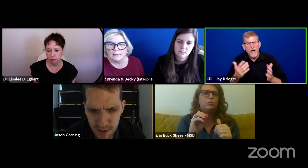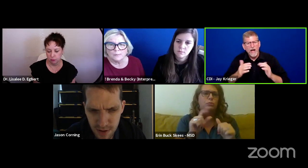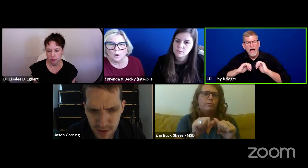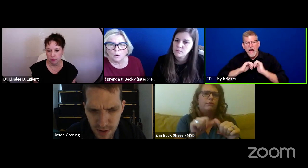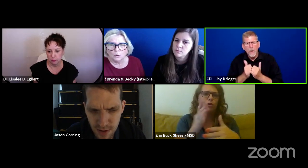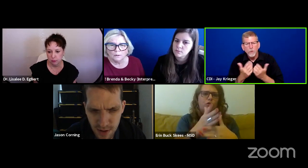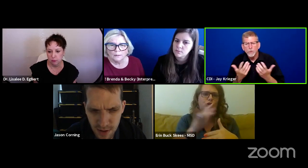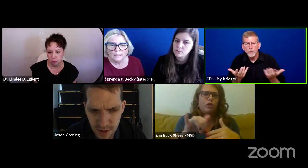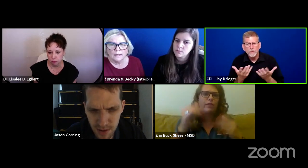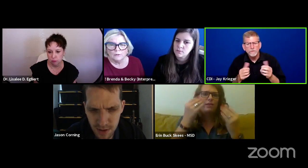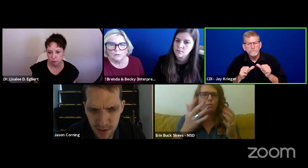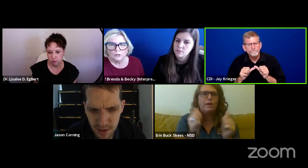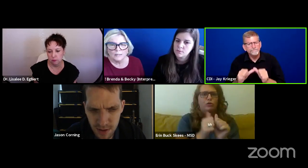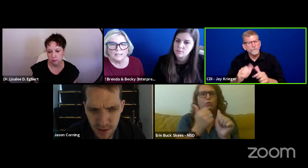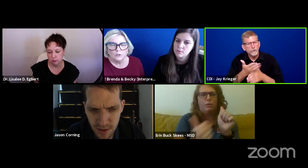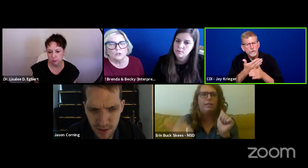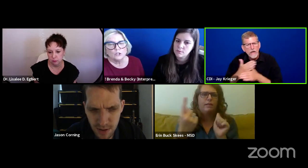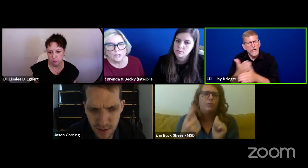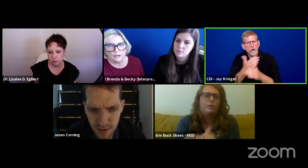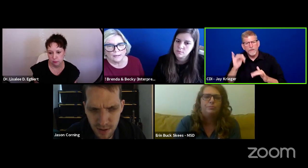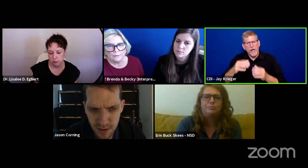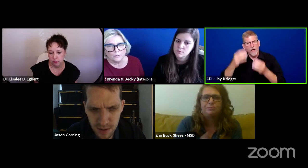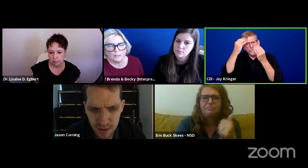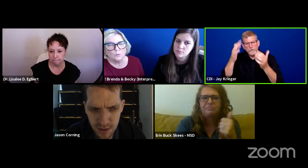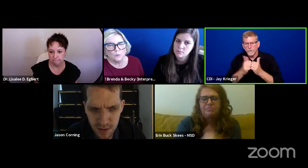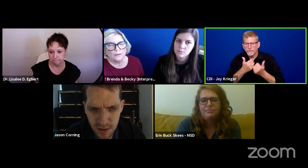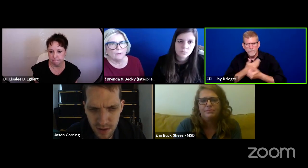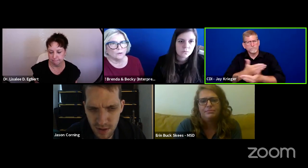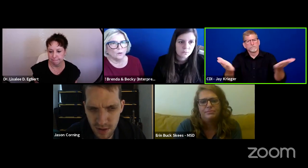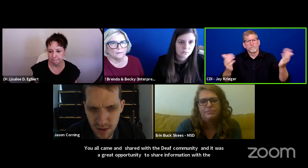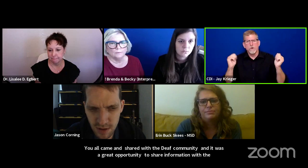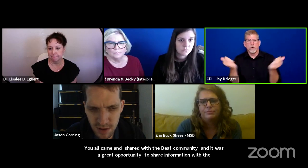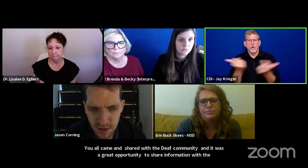some goal to continue to share that information with everyone.